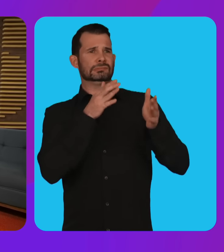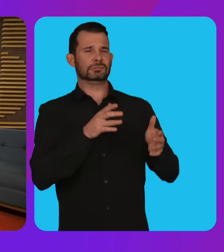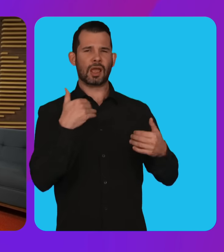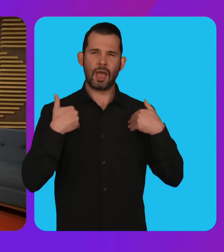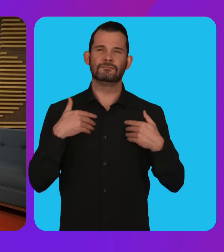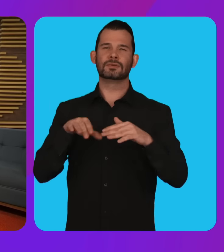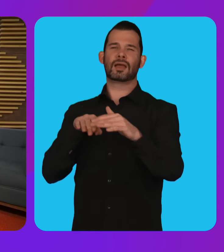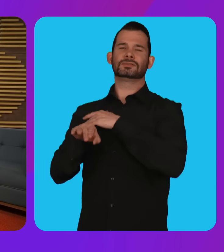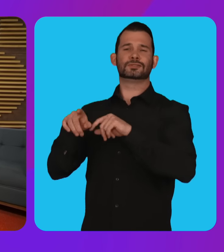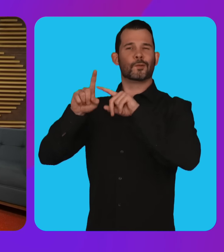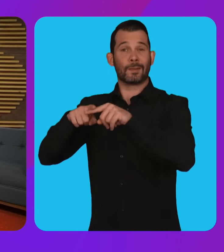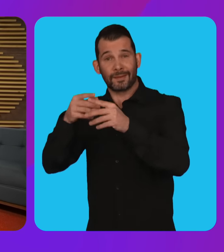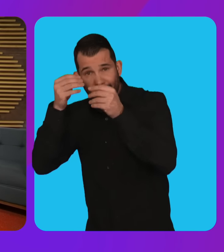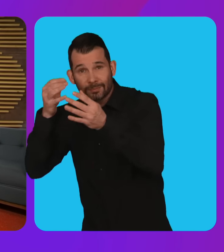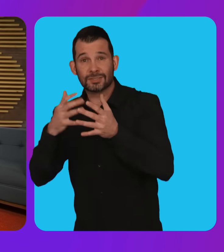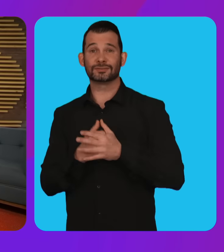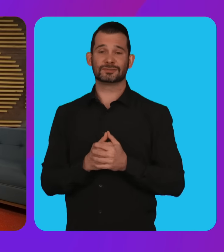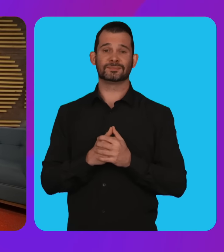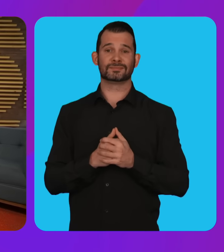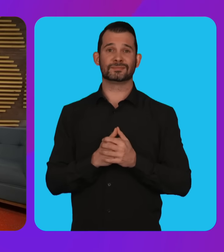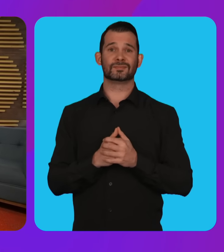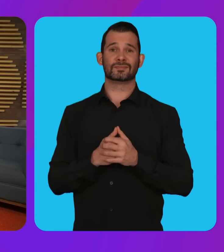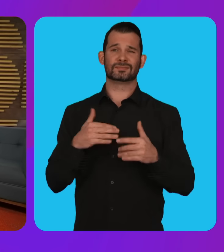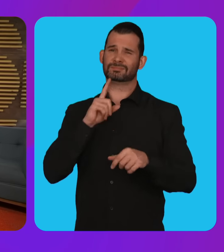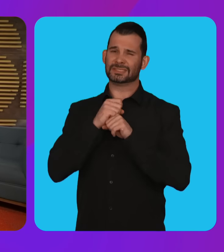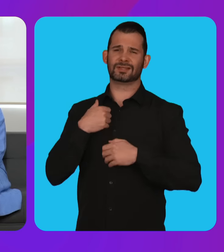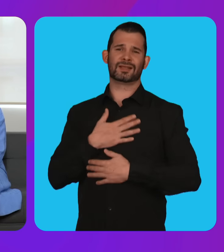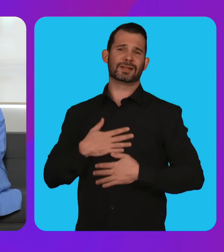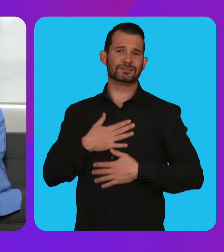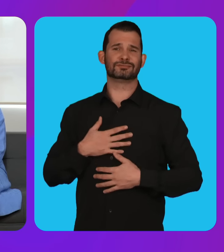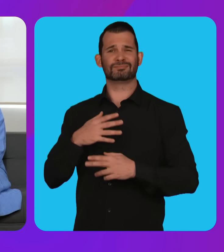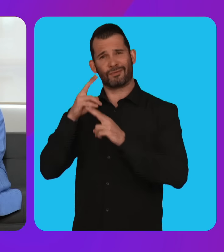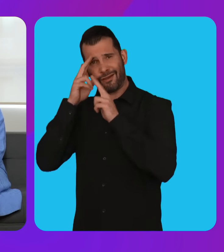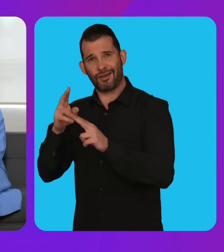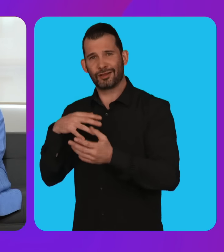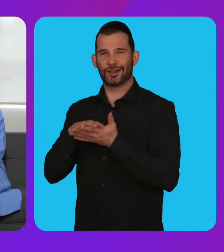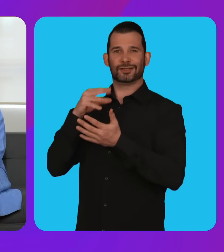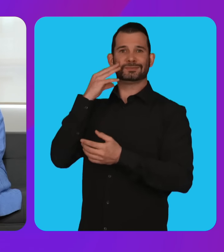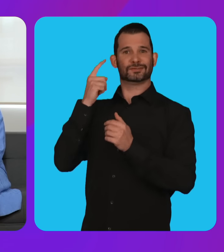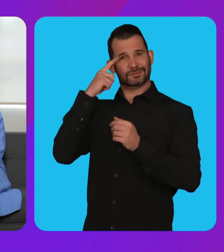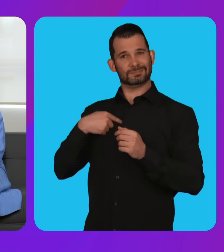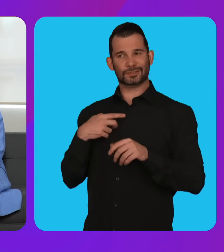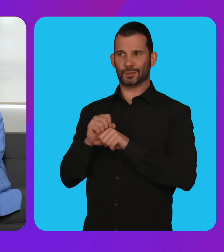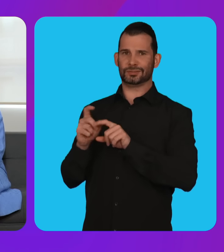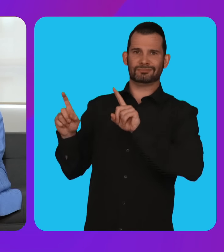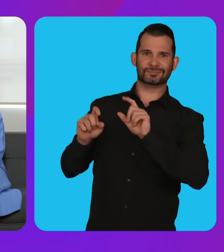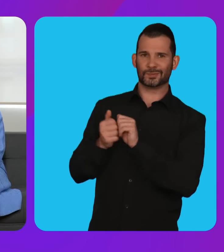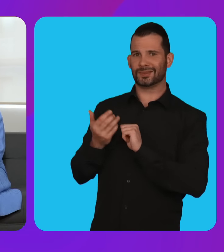will have access to reliable information. It's been a pleasure and an honour and a learning experience for me to work